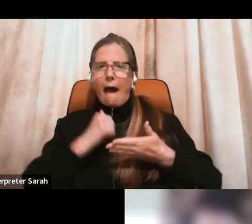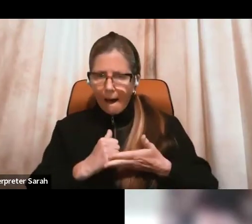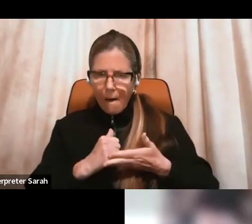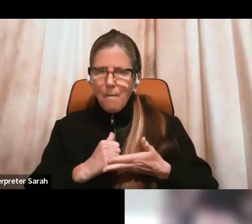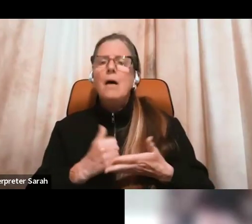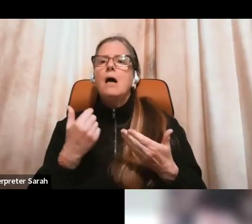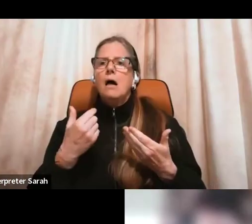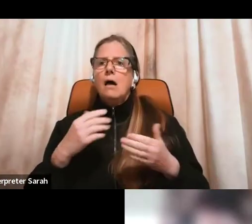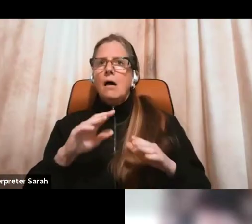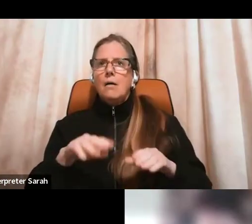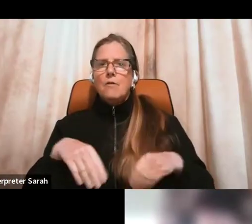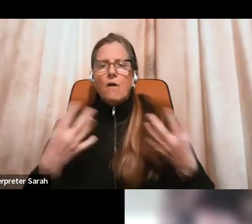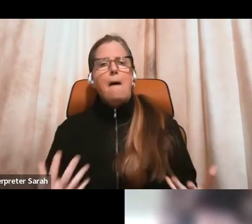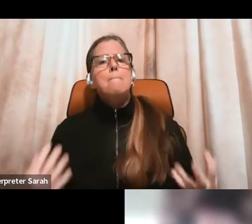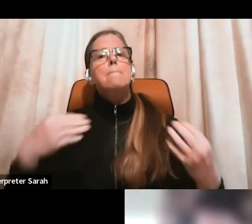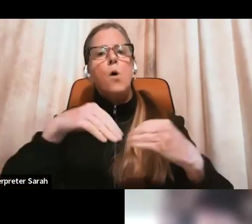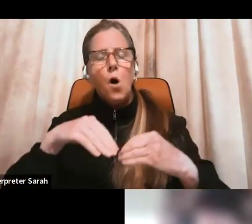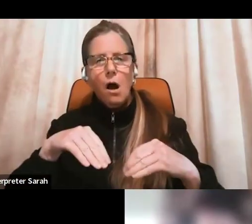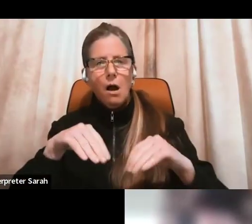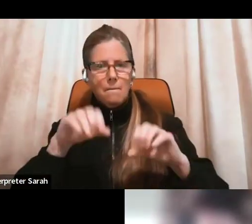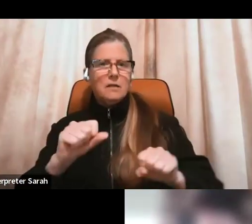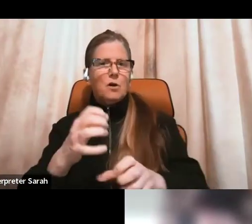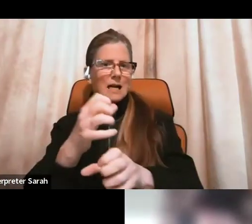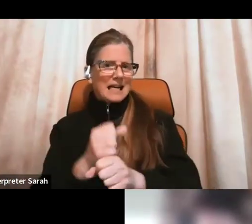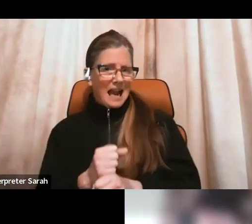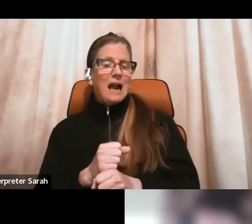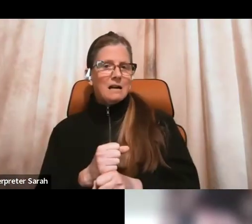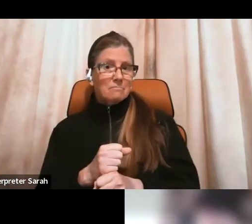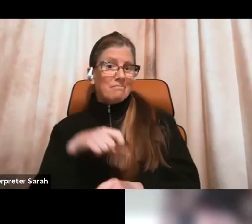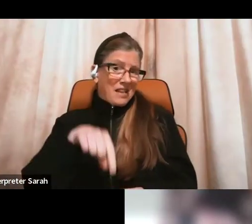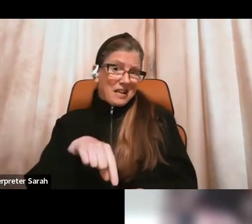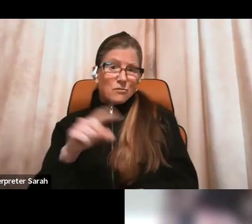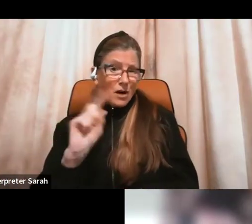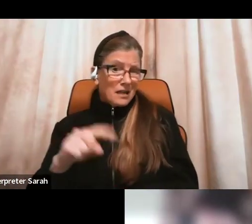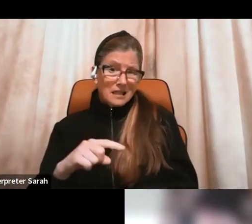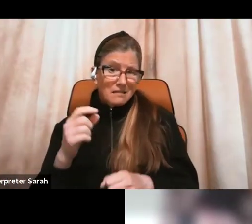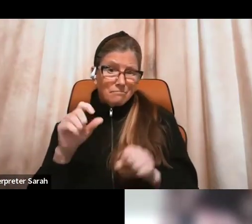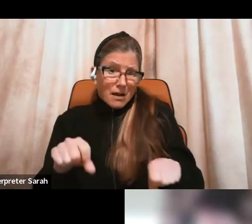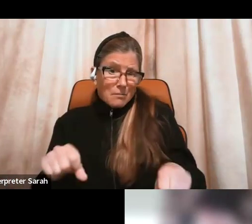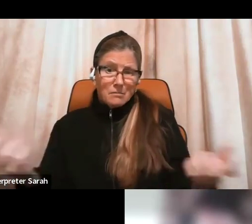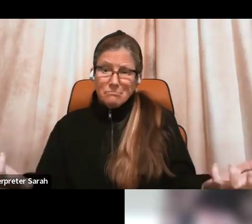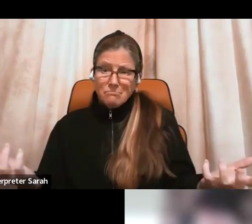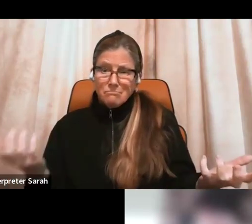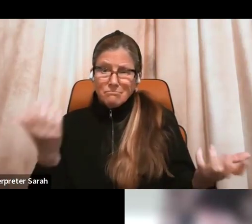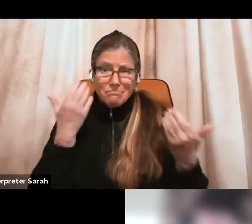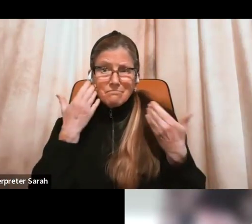this Pilot in the areas that it's available. So, Loi, I don't know if you want to add that. It's